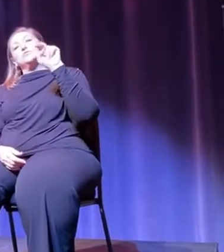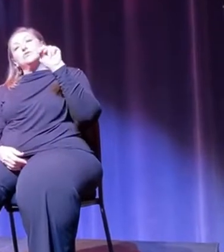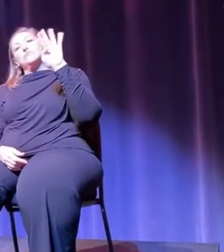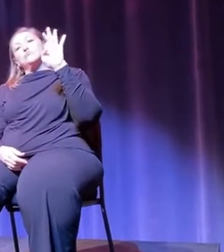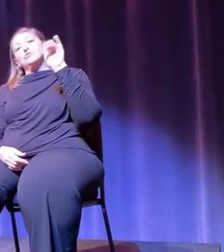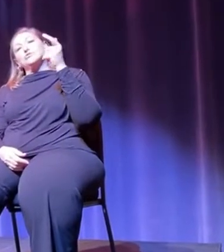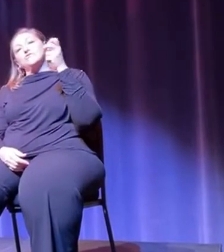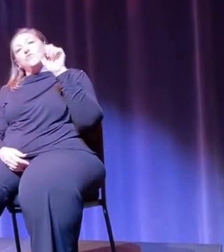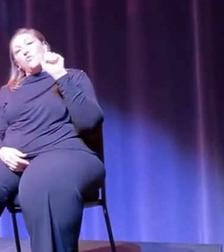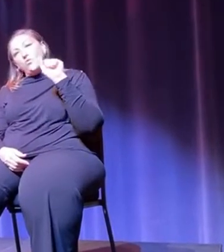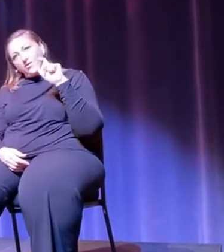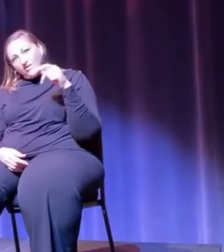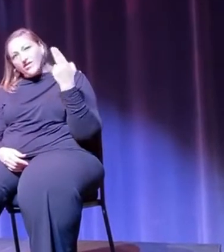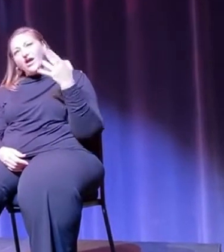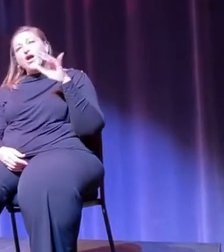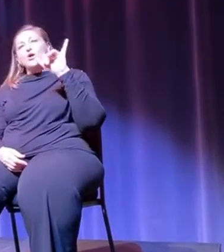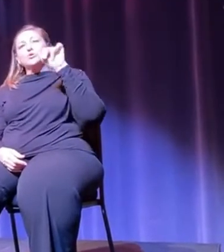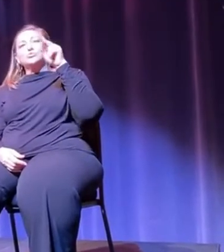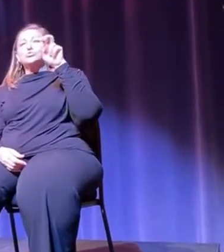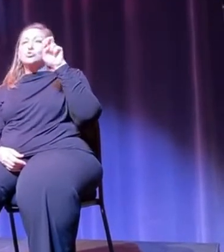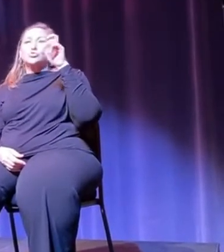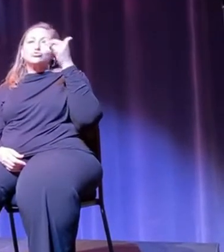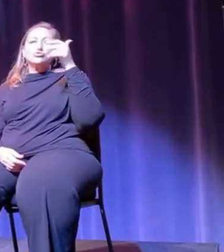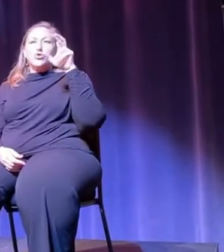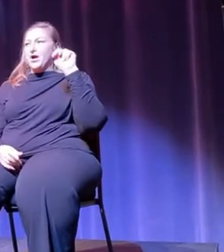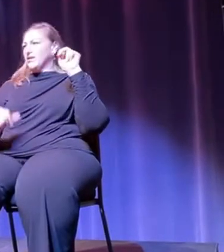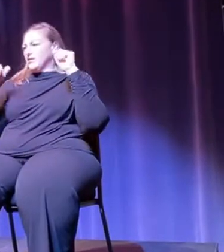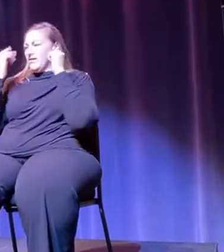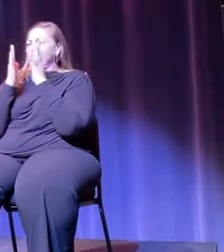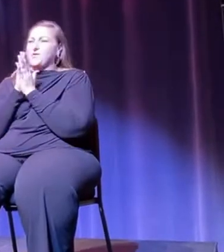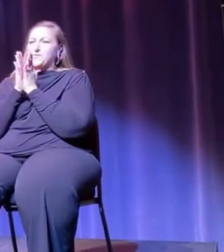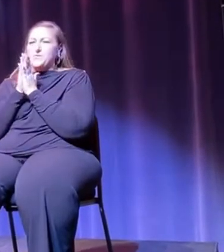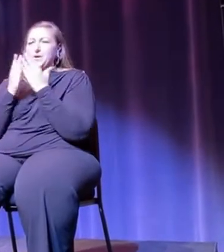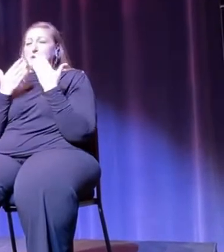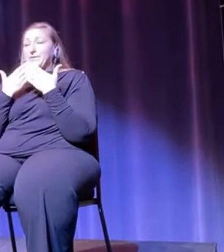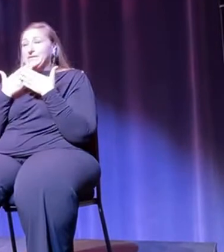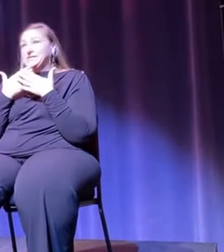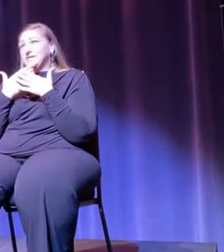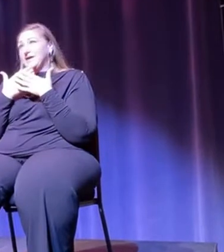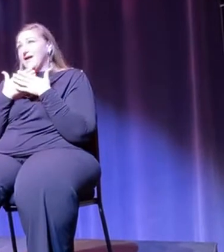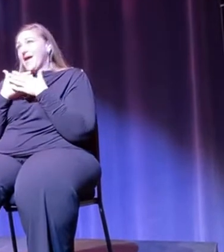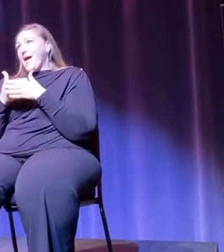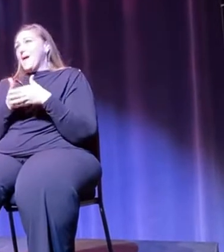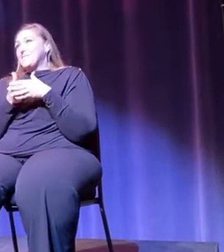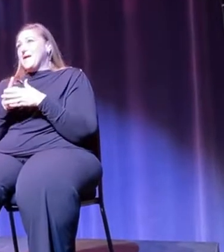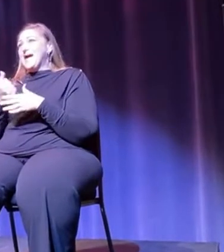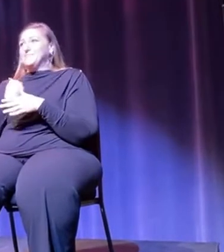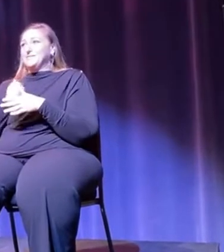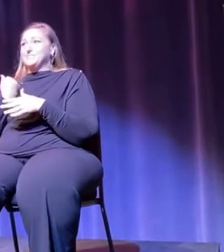I would have June Jordan, was a big one for me. Ooh I was a little baby butch. June Jordan was just, you can be bisexual,